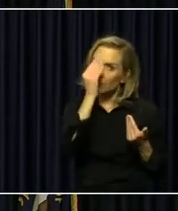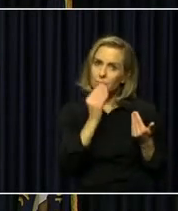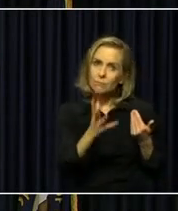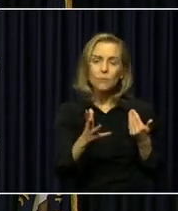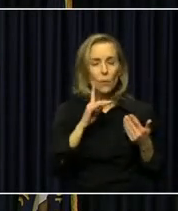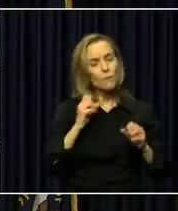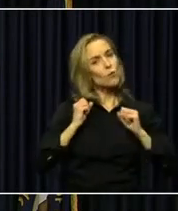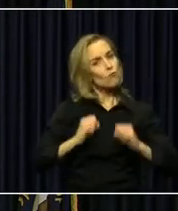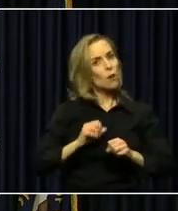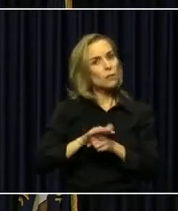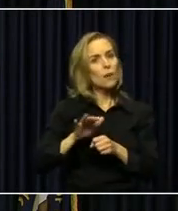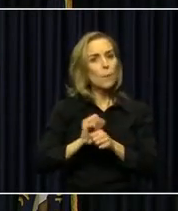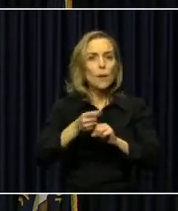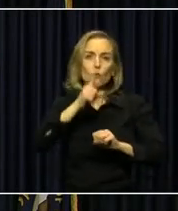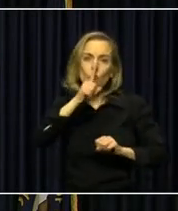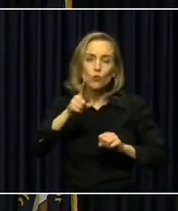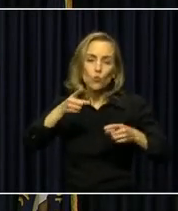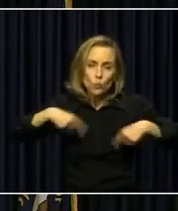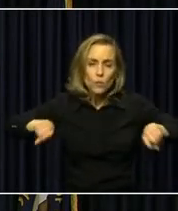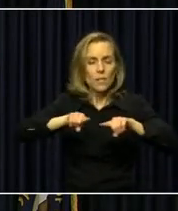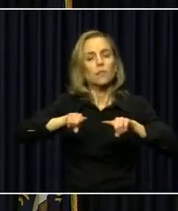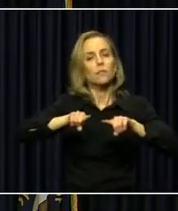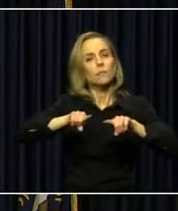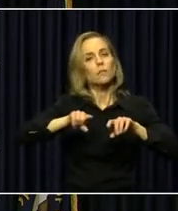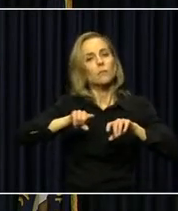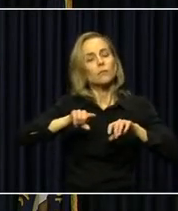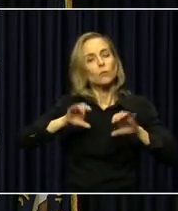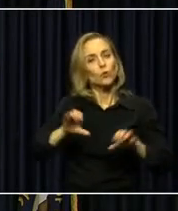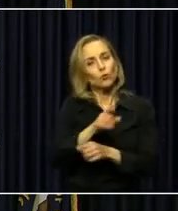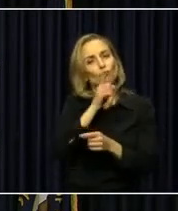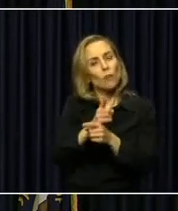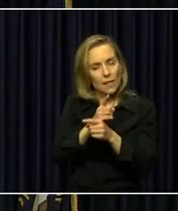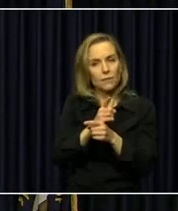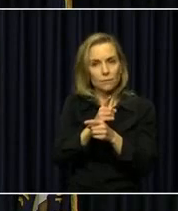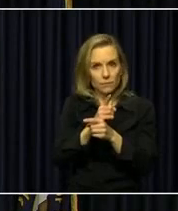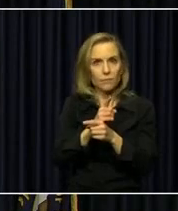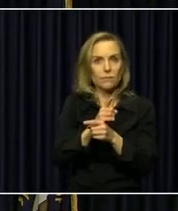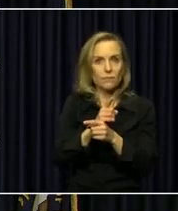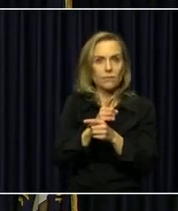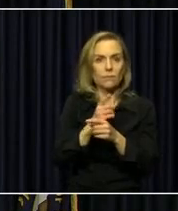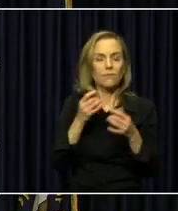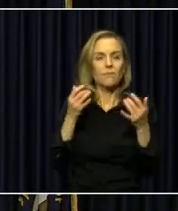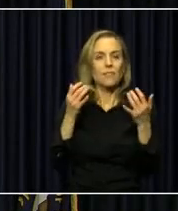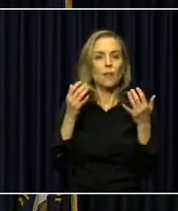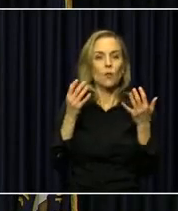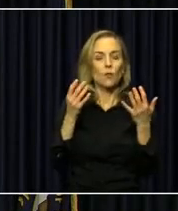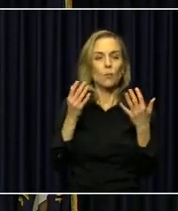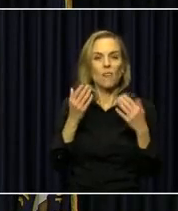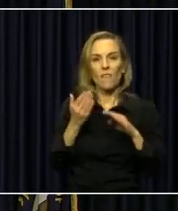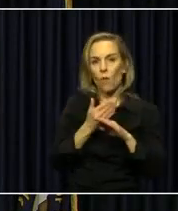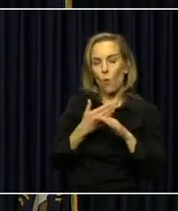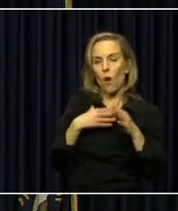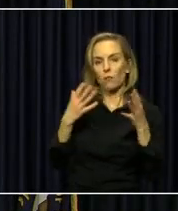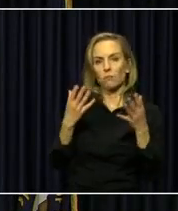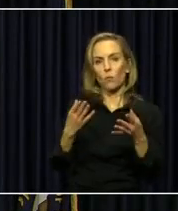RESPONSIBILITY OF WATCHING THE LIVES THE PEOPLE THAT GOD HAS PUT US TO LEAD. SECOND,LY REMEMBER THIS.